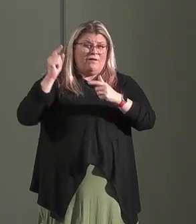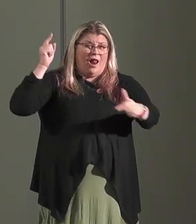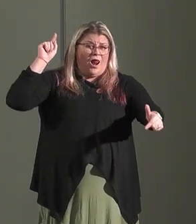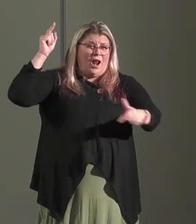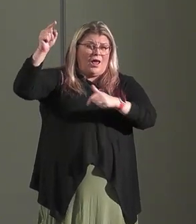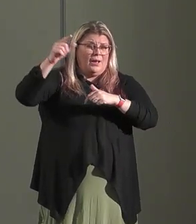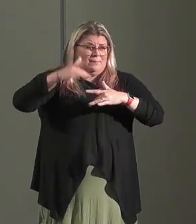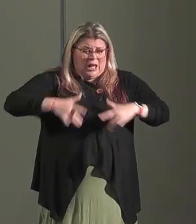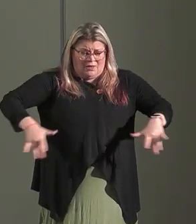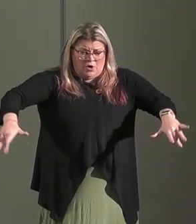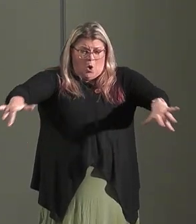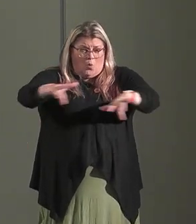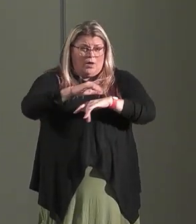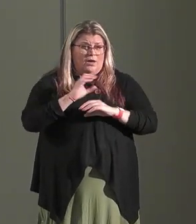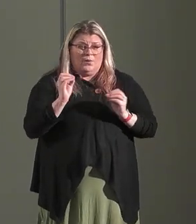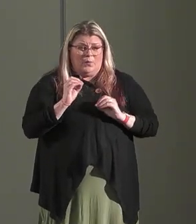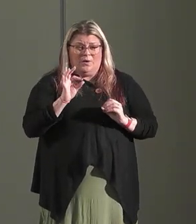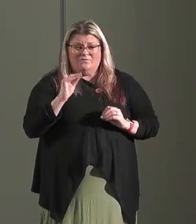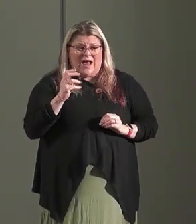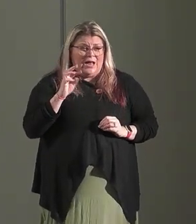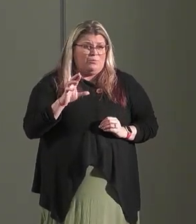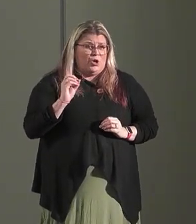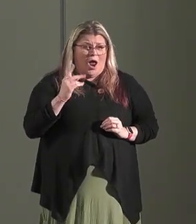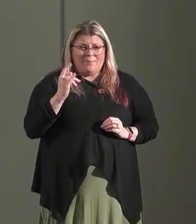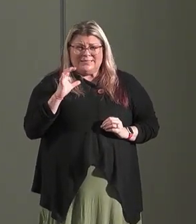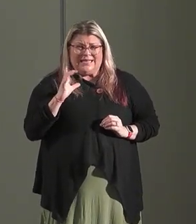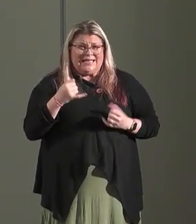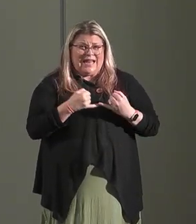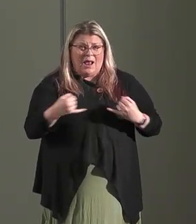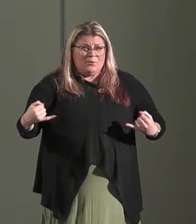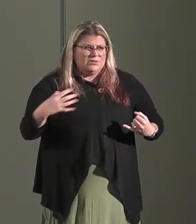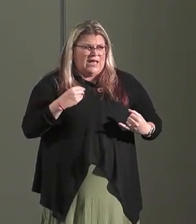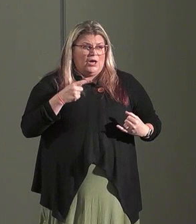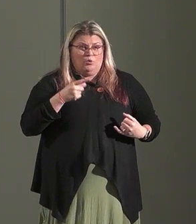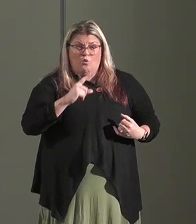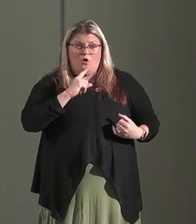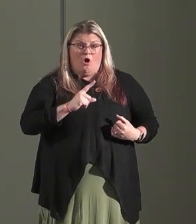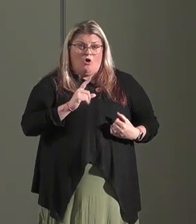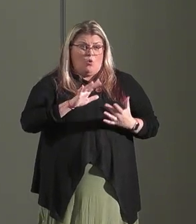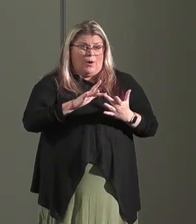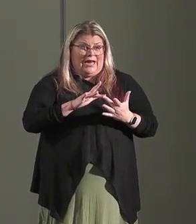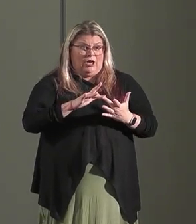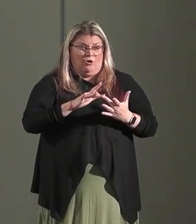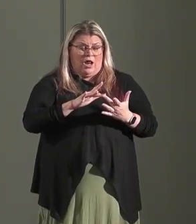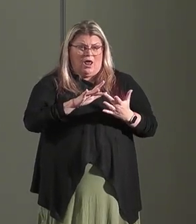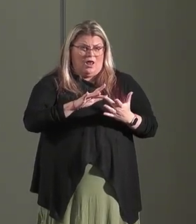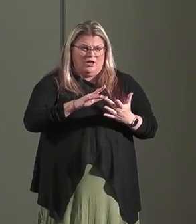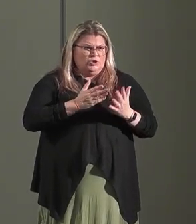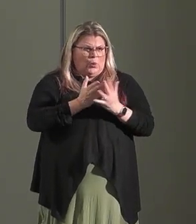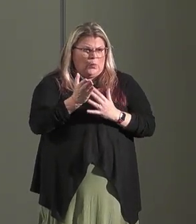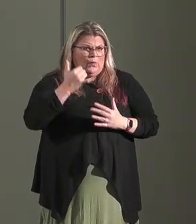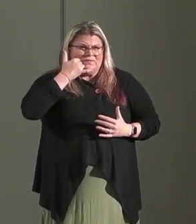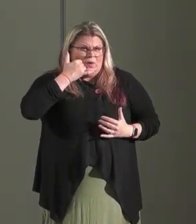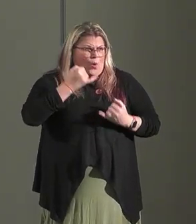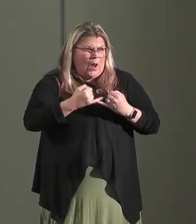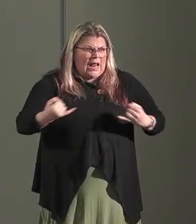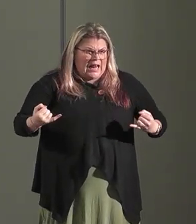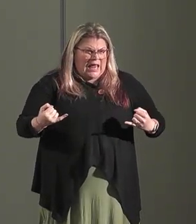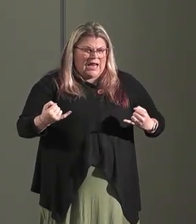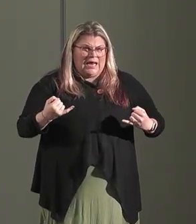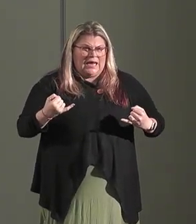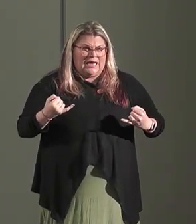they don't have fiberoptic cable your internet comes through the phone line, access is concern.